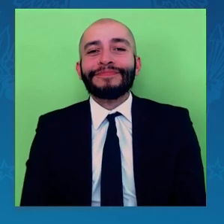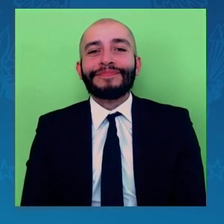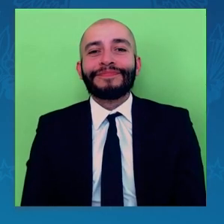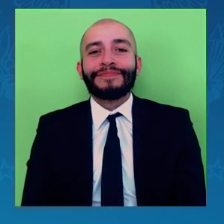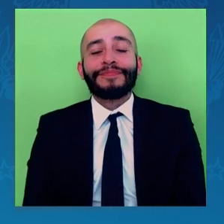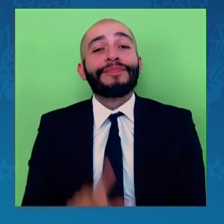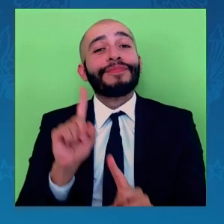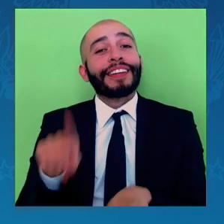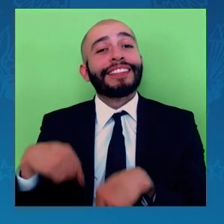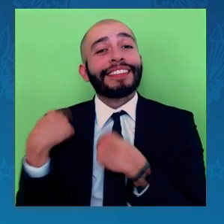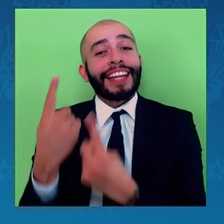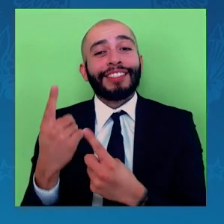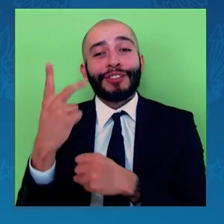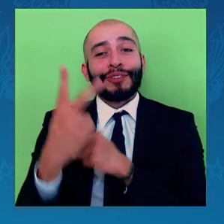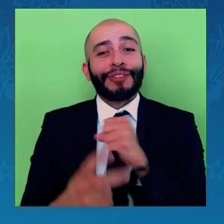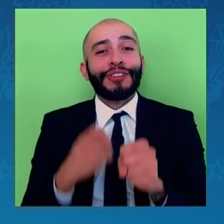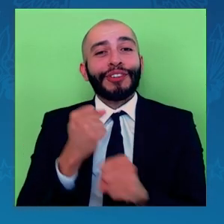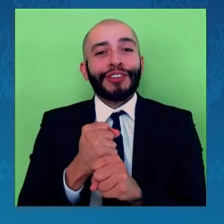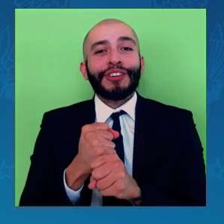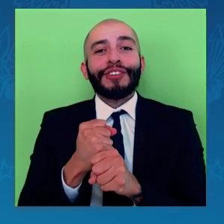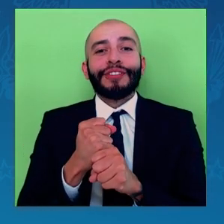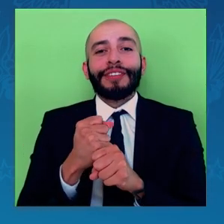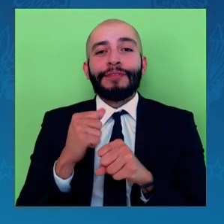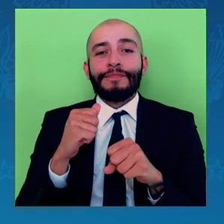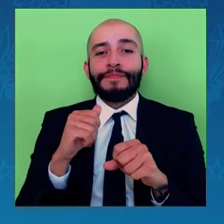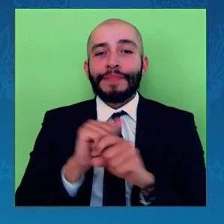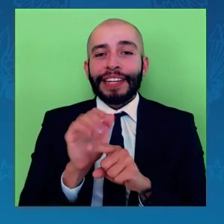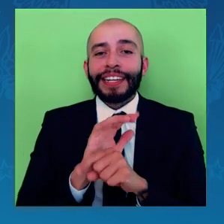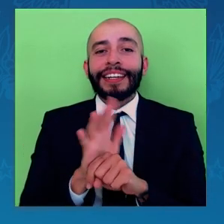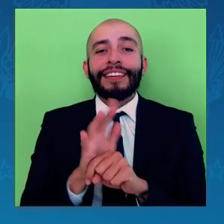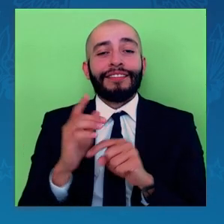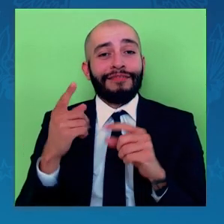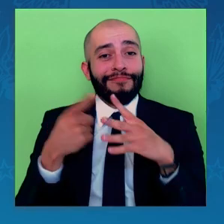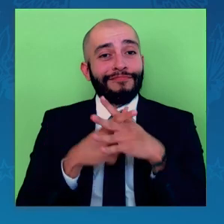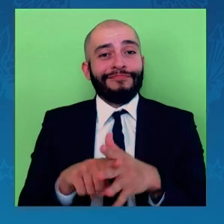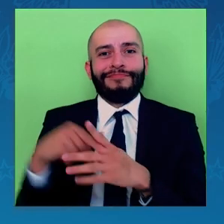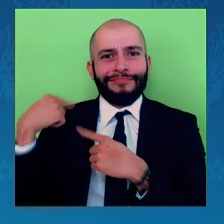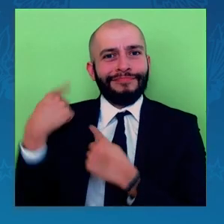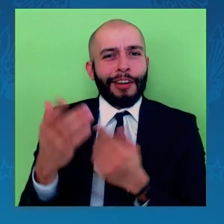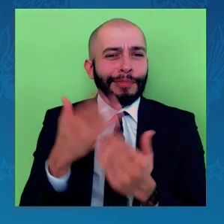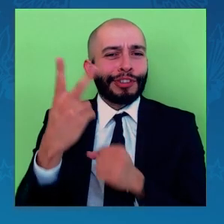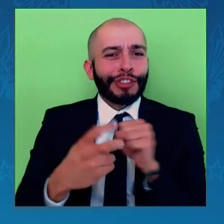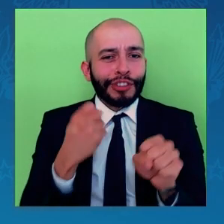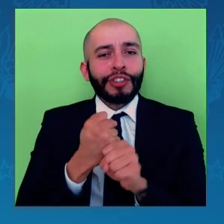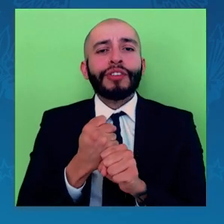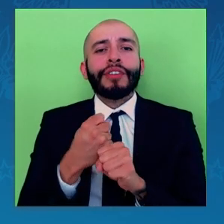In so many ways, our nation has been tested. Our nation's resilience has been tested